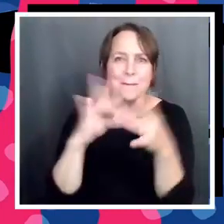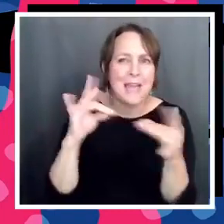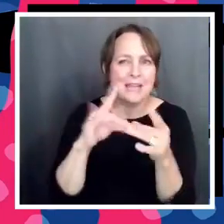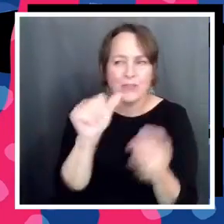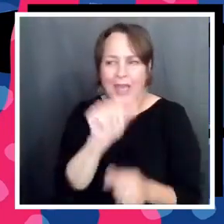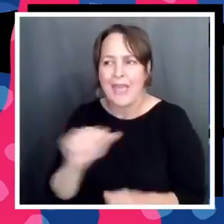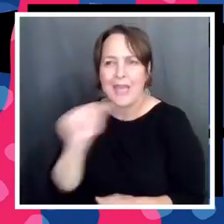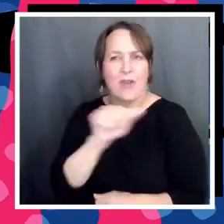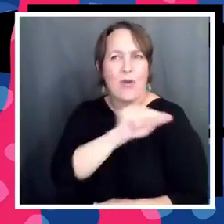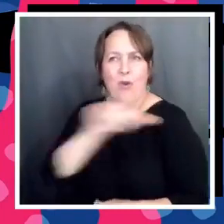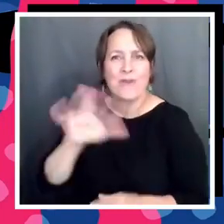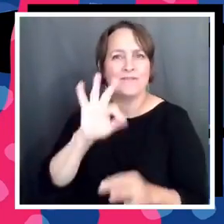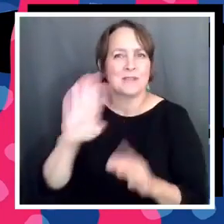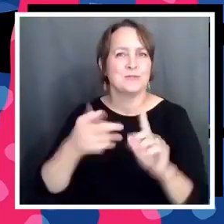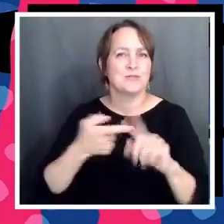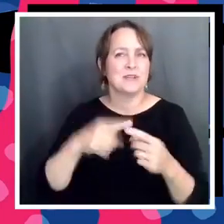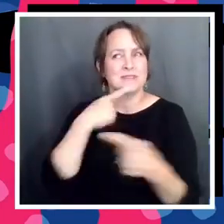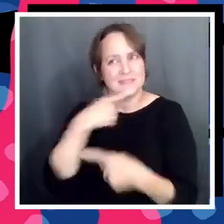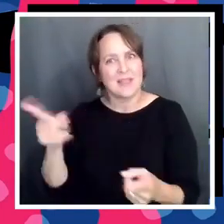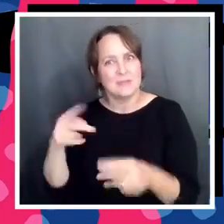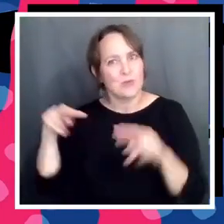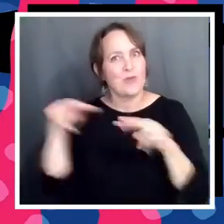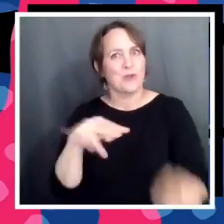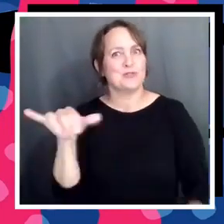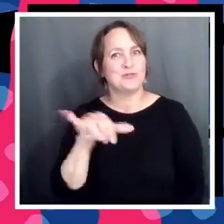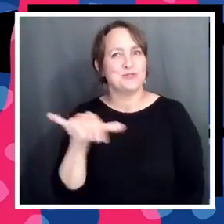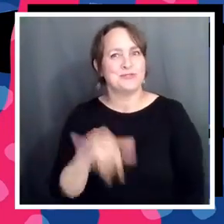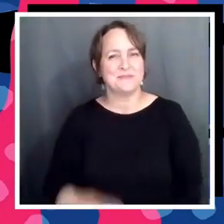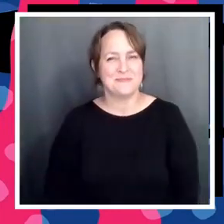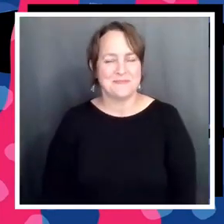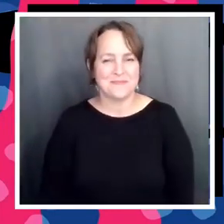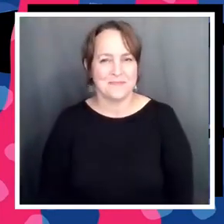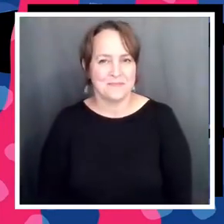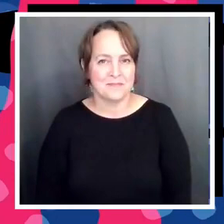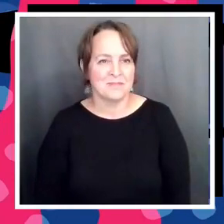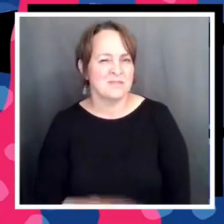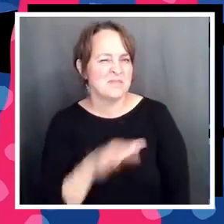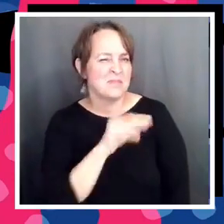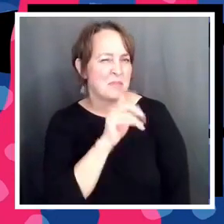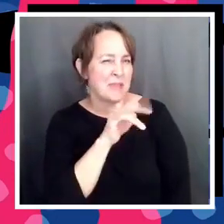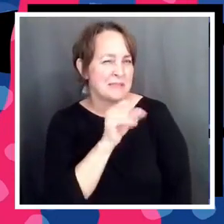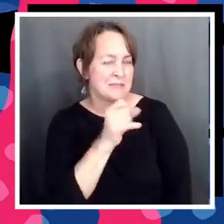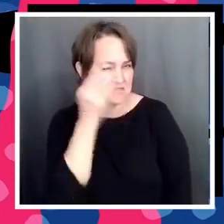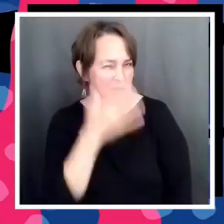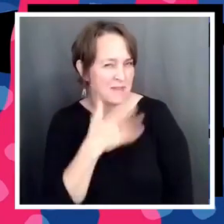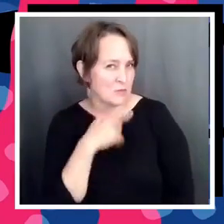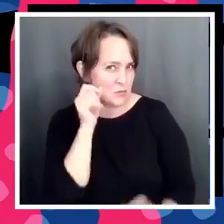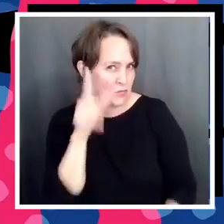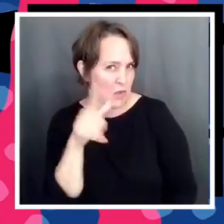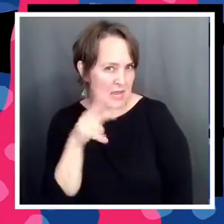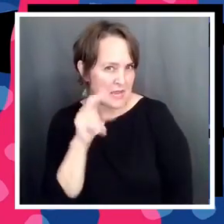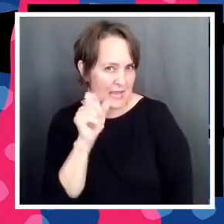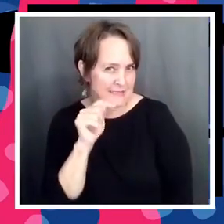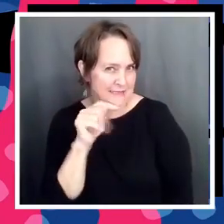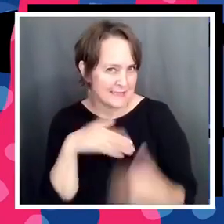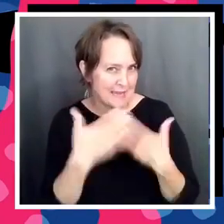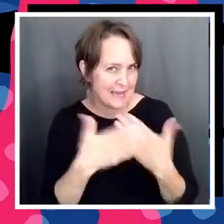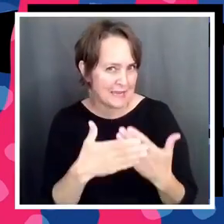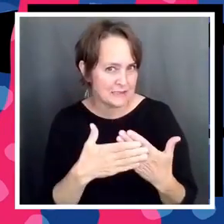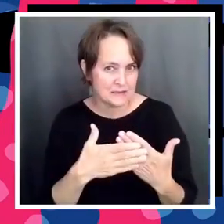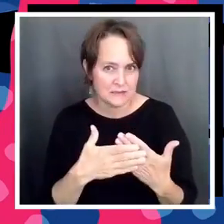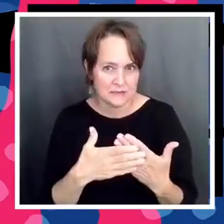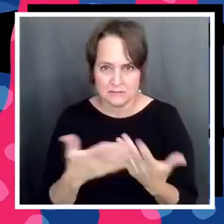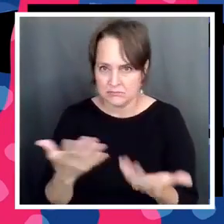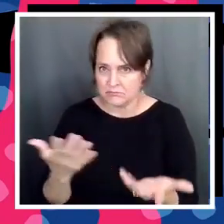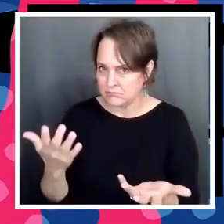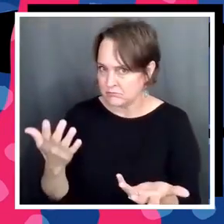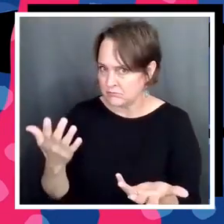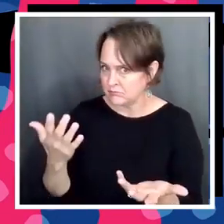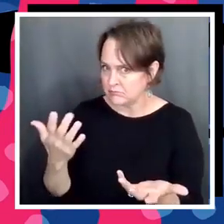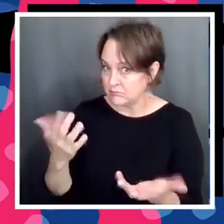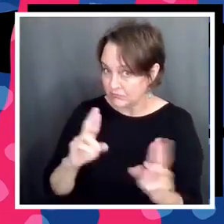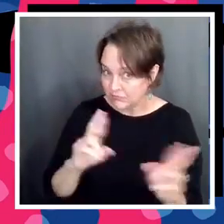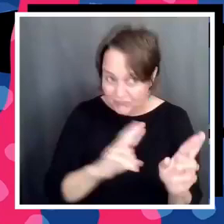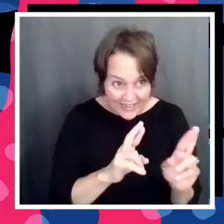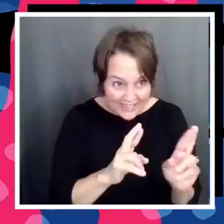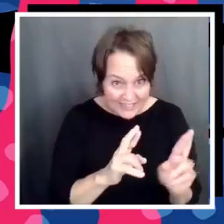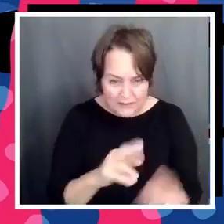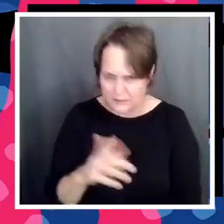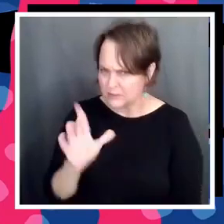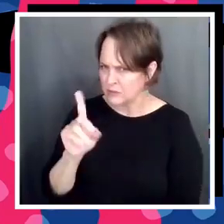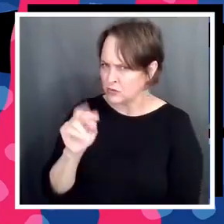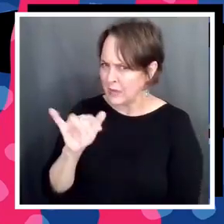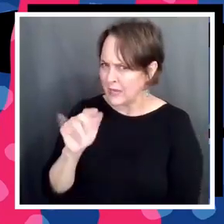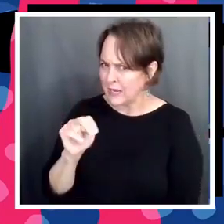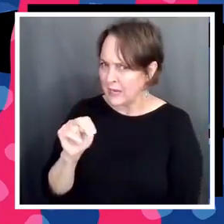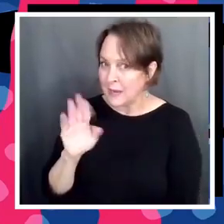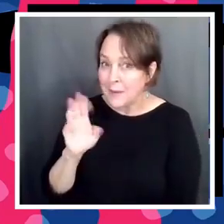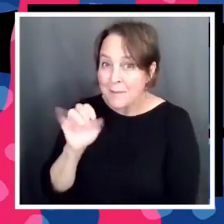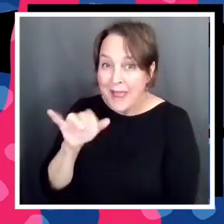VICE PRESIDENT, LKAMALA HARRIS.